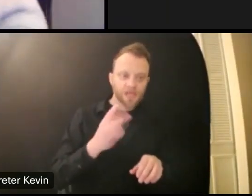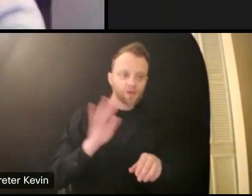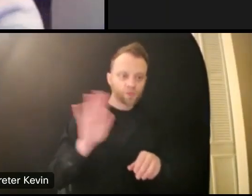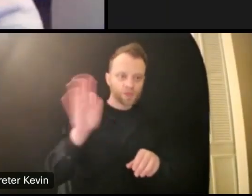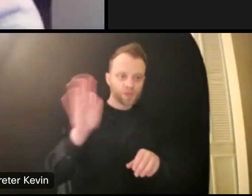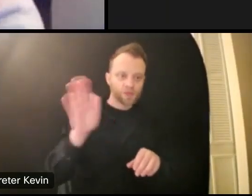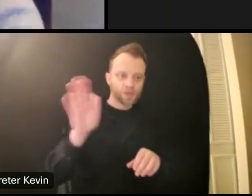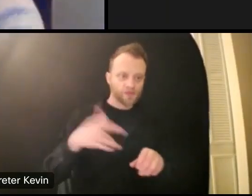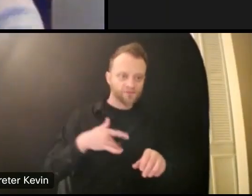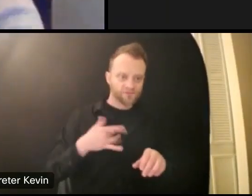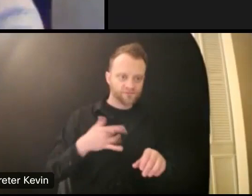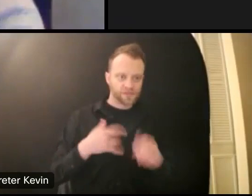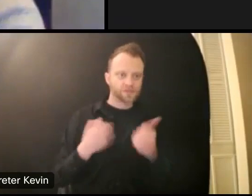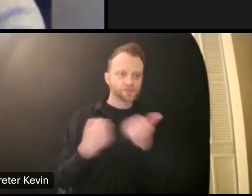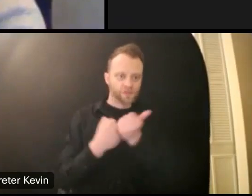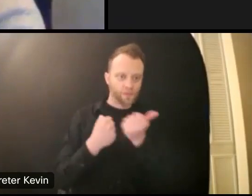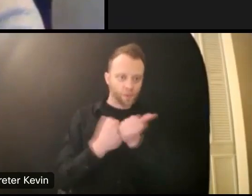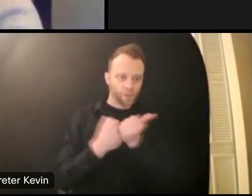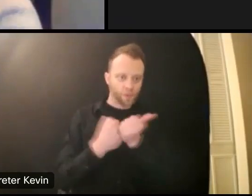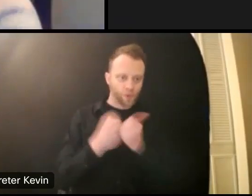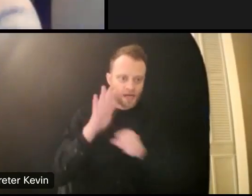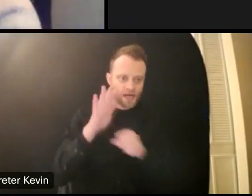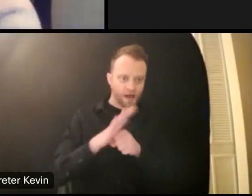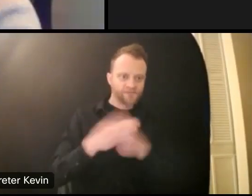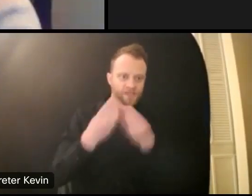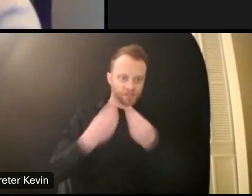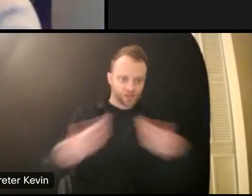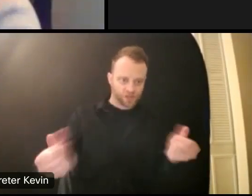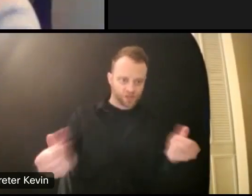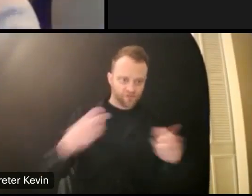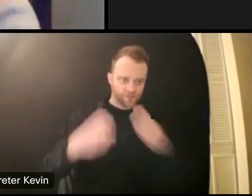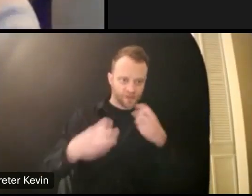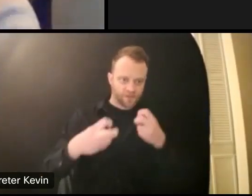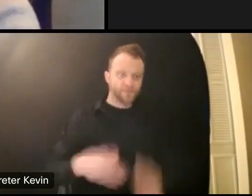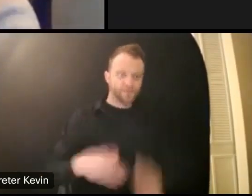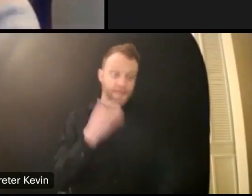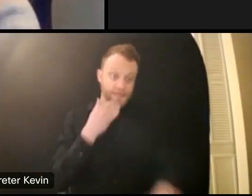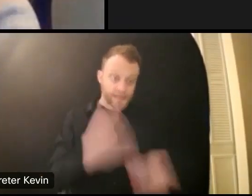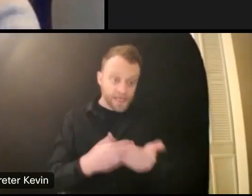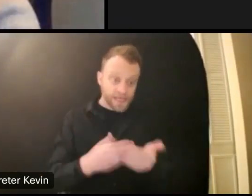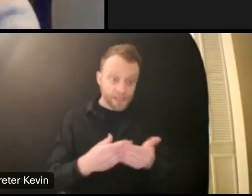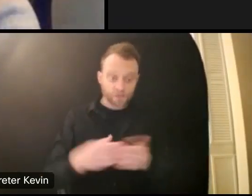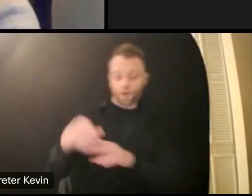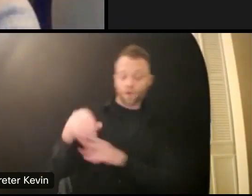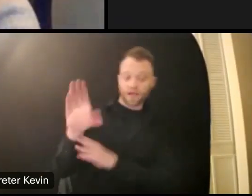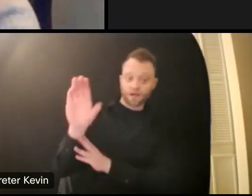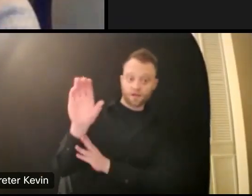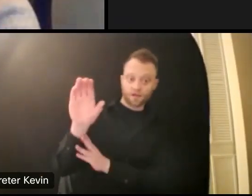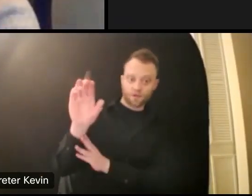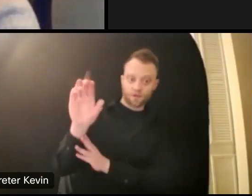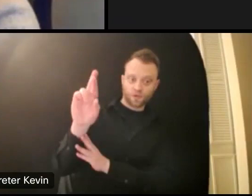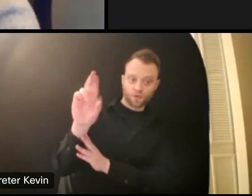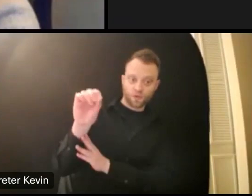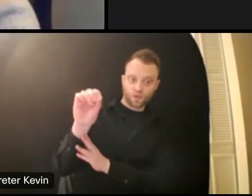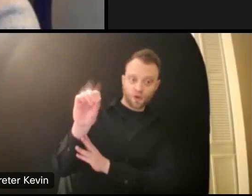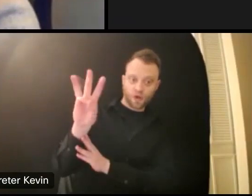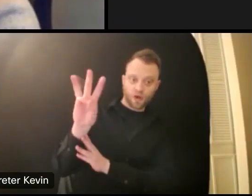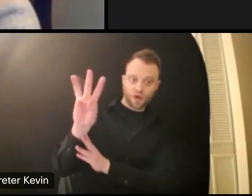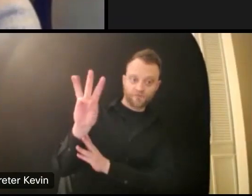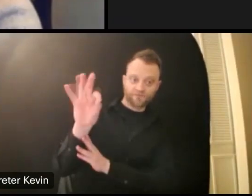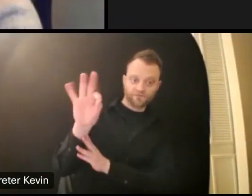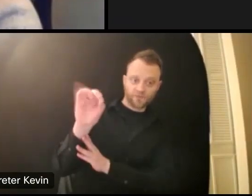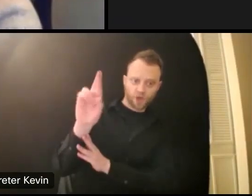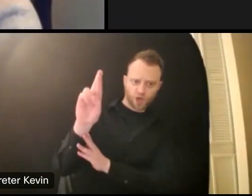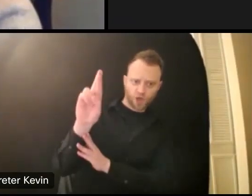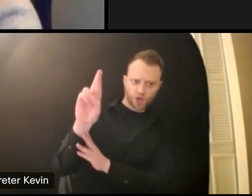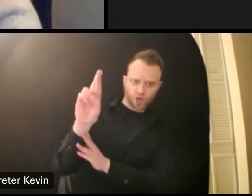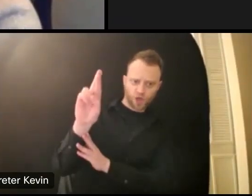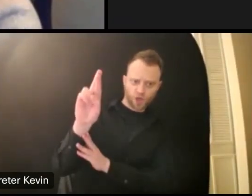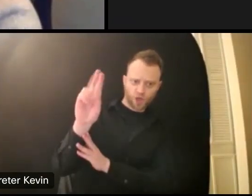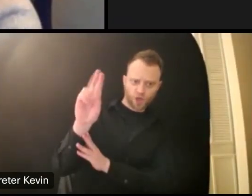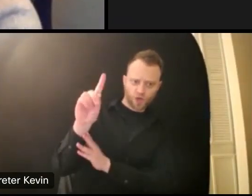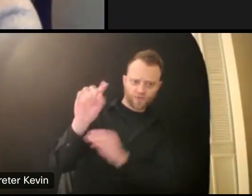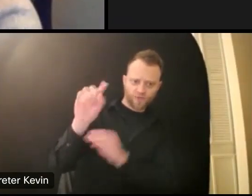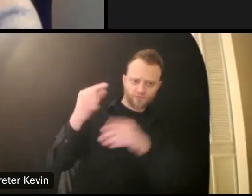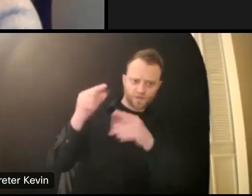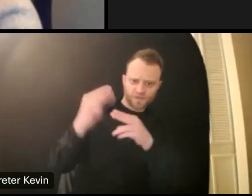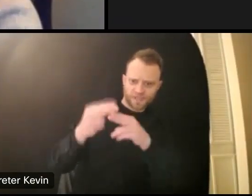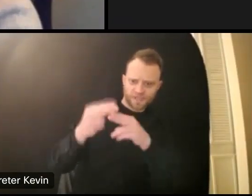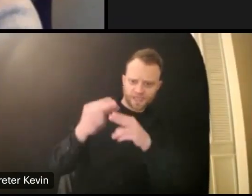Okay, so Commissioner Crawford. Tonya Crawford, you are unmuted. (Crawford) Hey everyone,